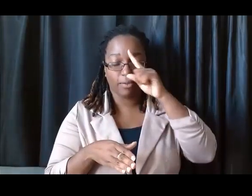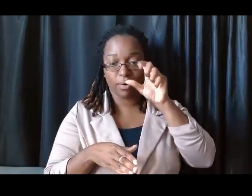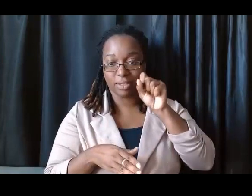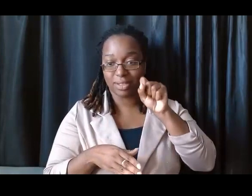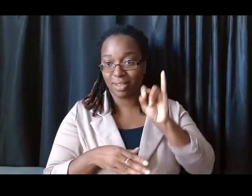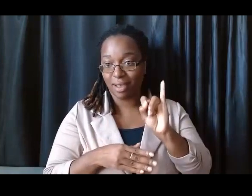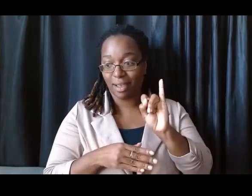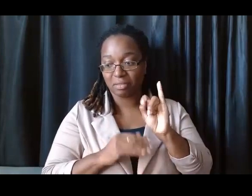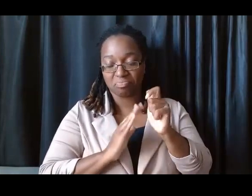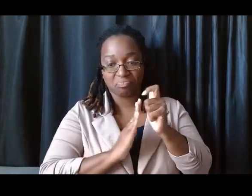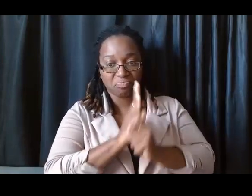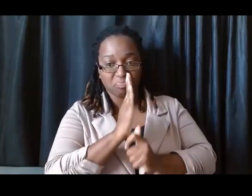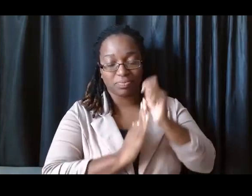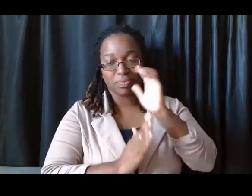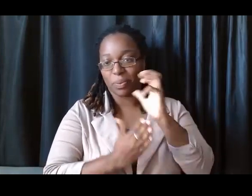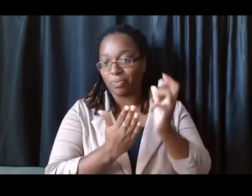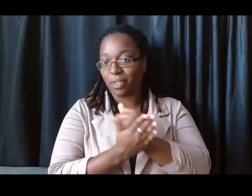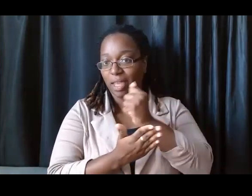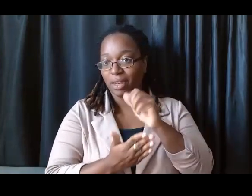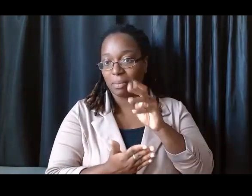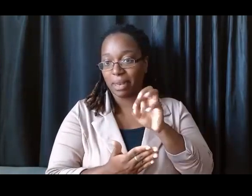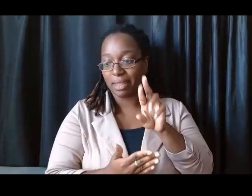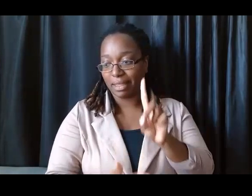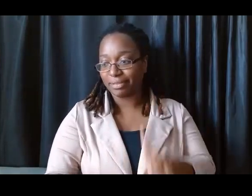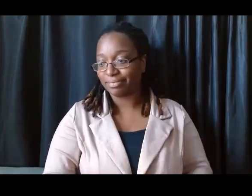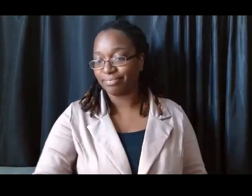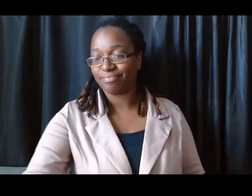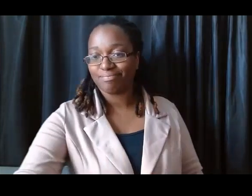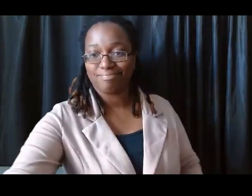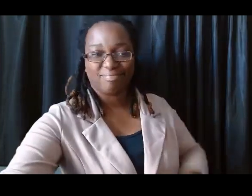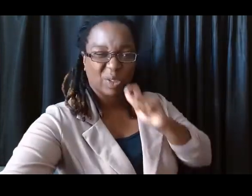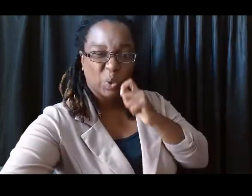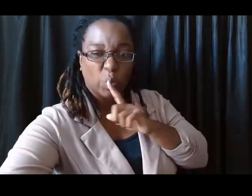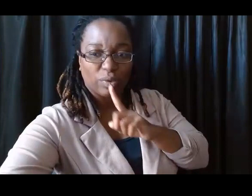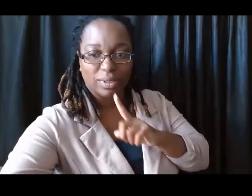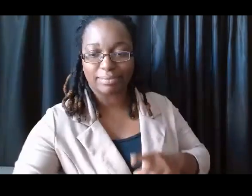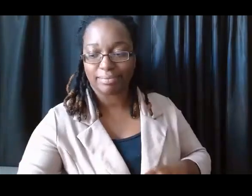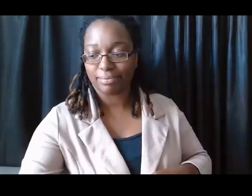It's pretty cool actually. They kind of come together.